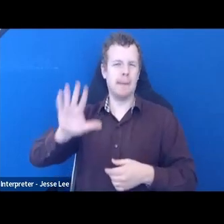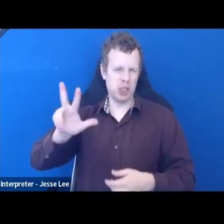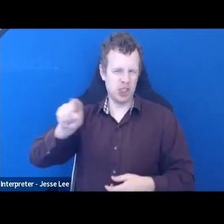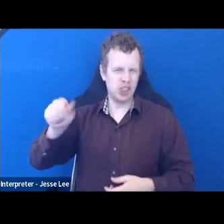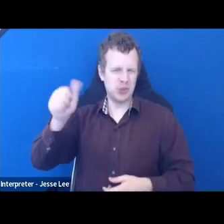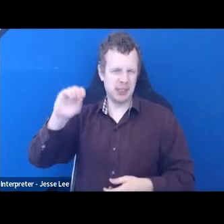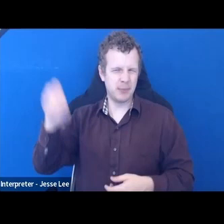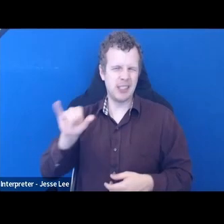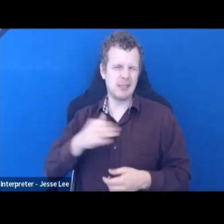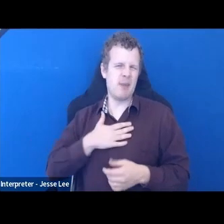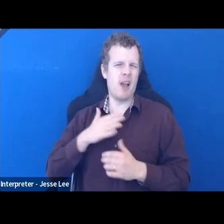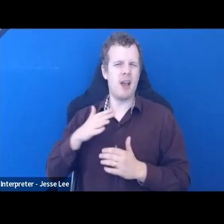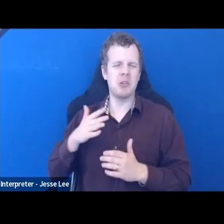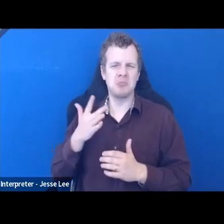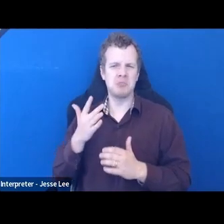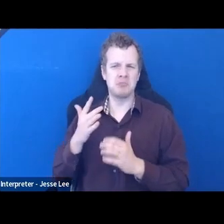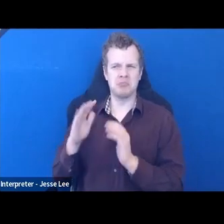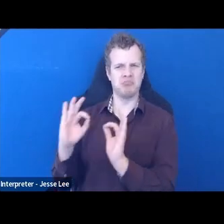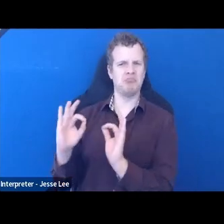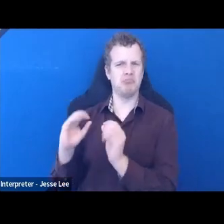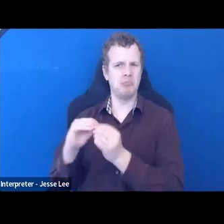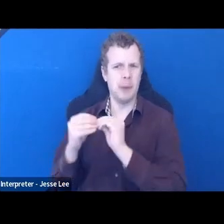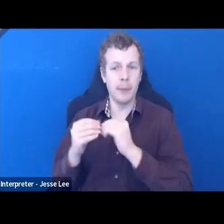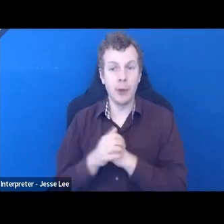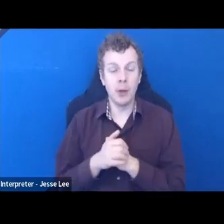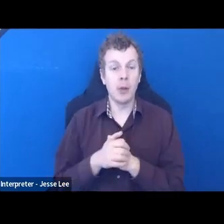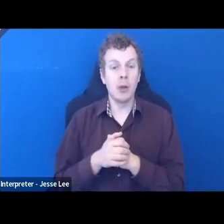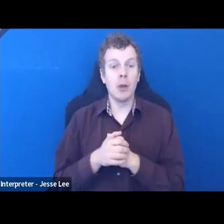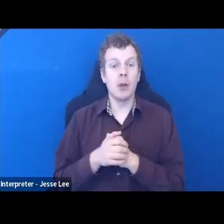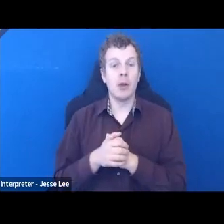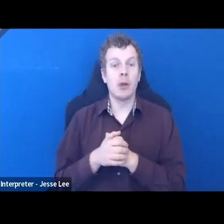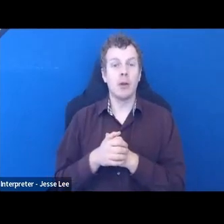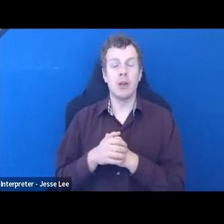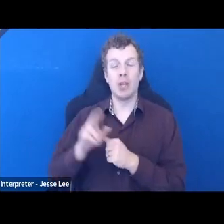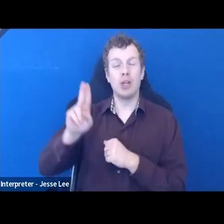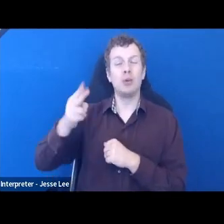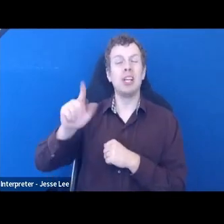About a third of children with UHL have been reported to fail